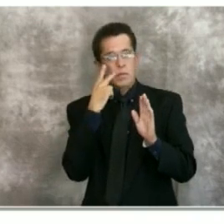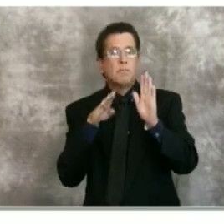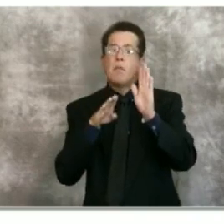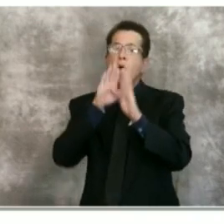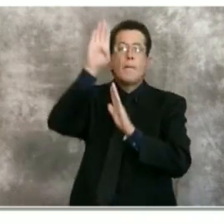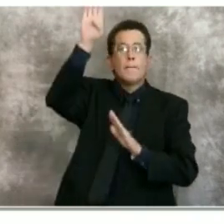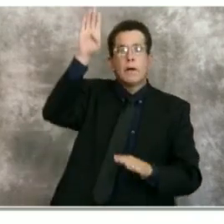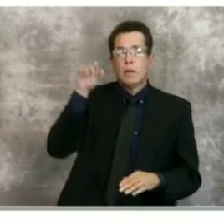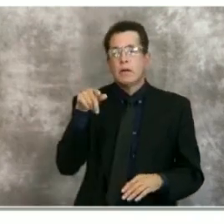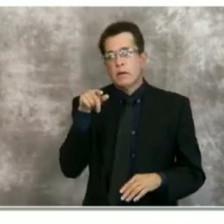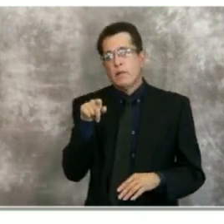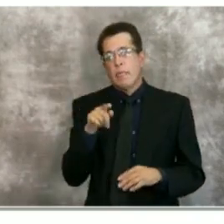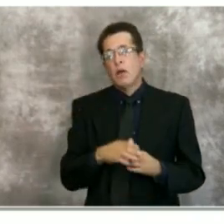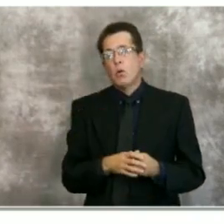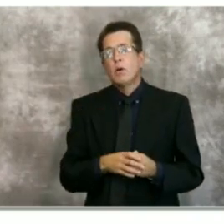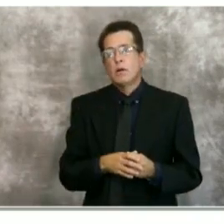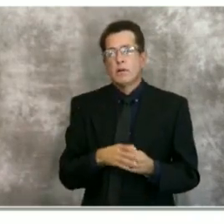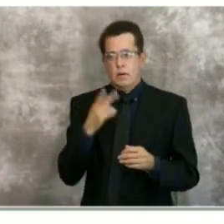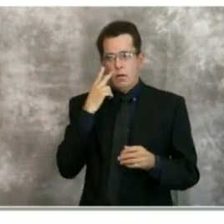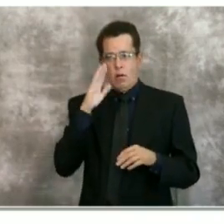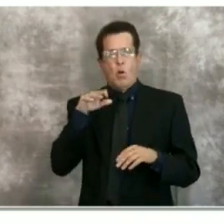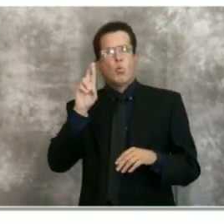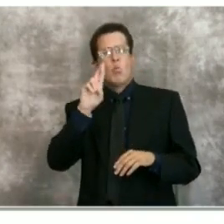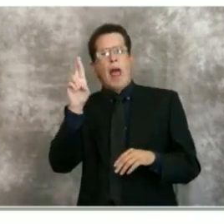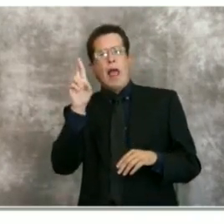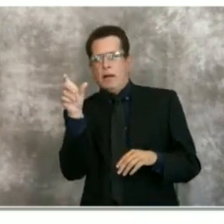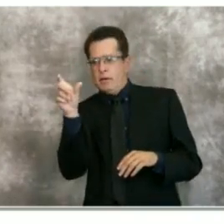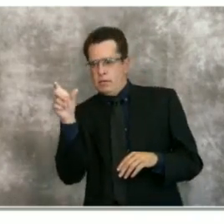20 5TH. WE HAVE HAD 13,868. CASES IN HERE WE WANT TO SHOW